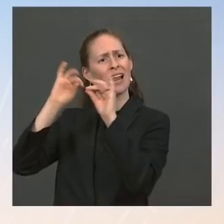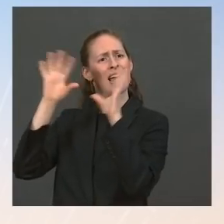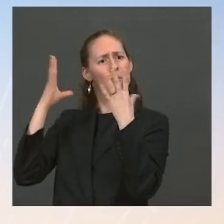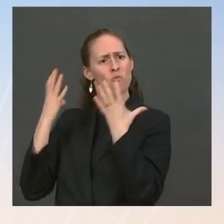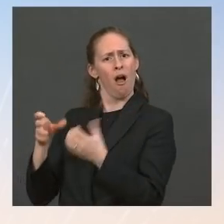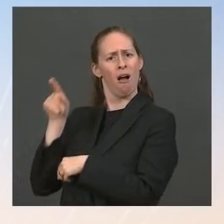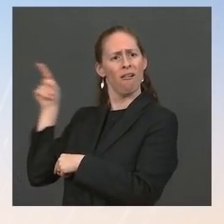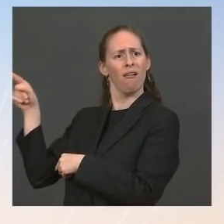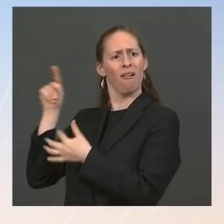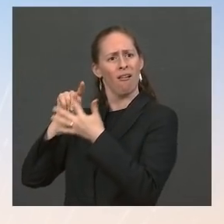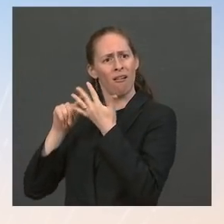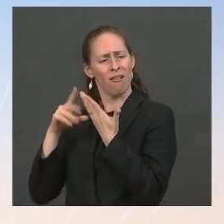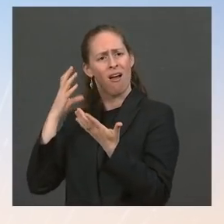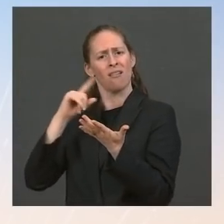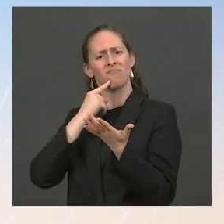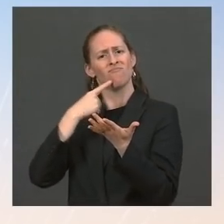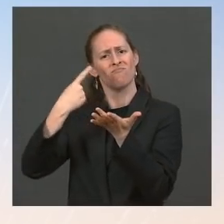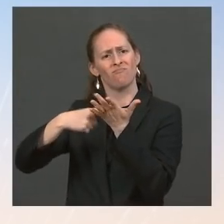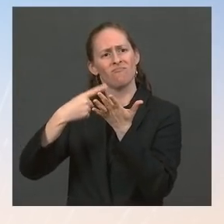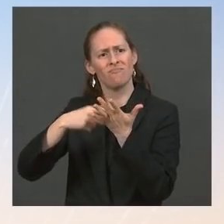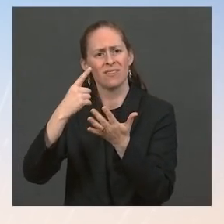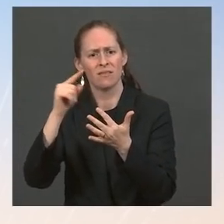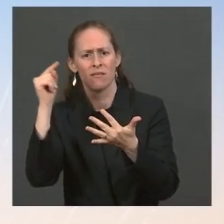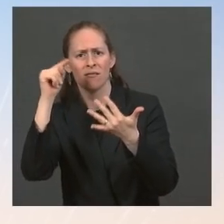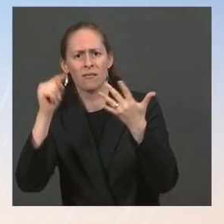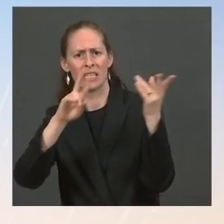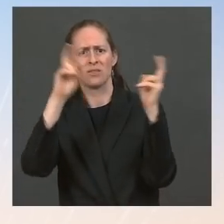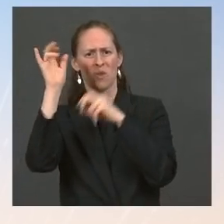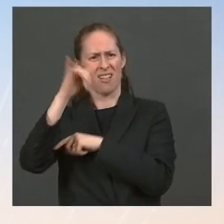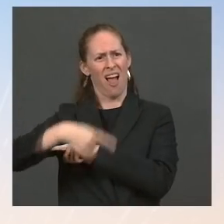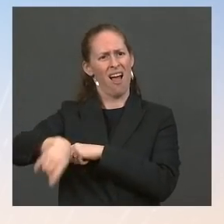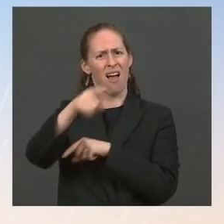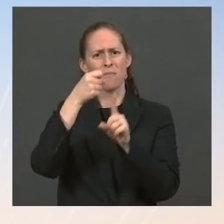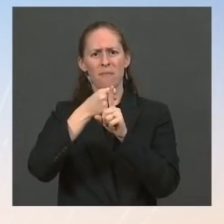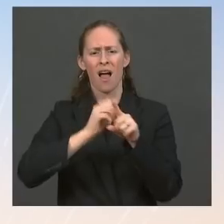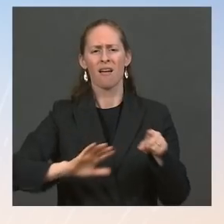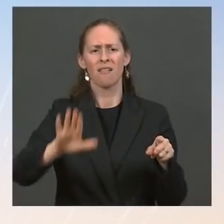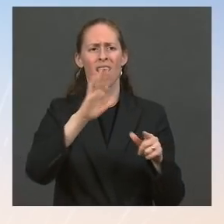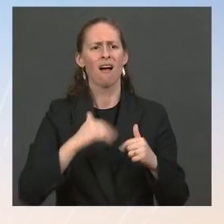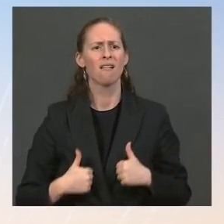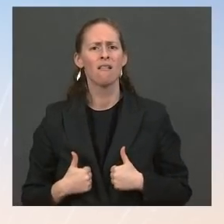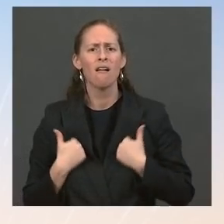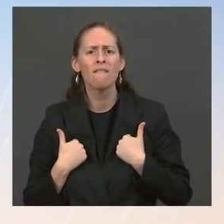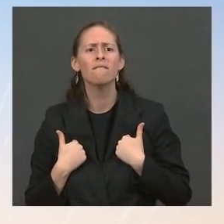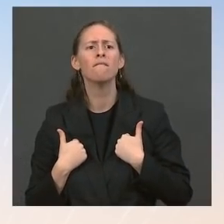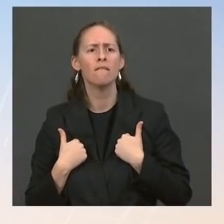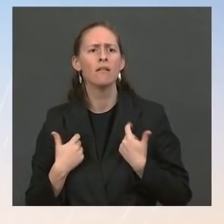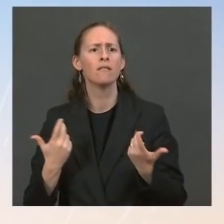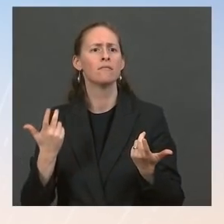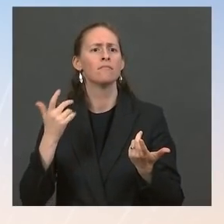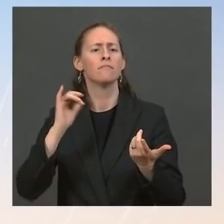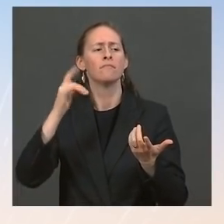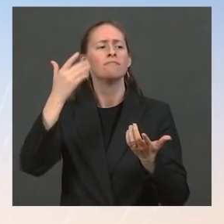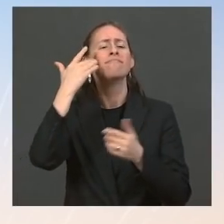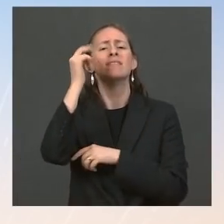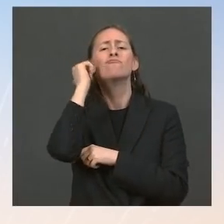the issues that they're talking about at their kitchen tables, in their communities, in community centers, at their kids' soccer games, or whatever it may be.